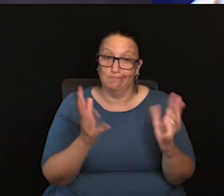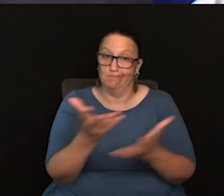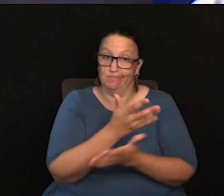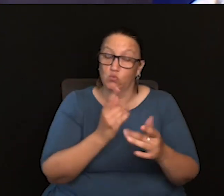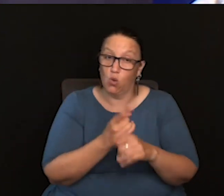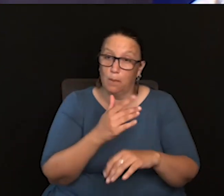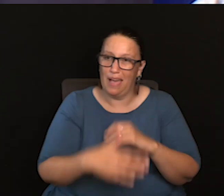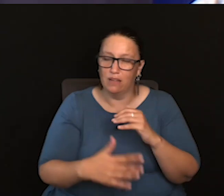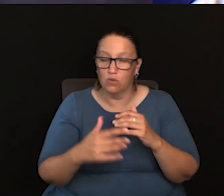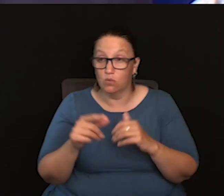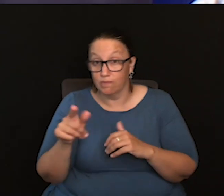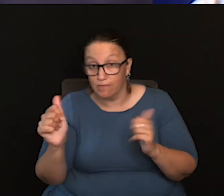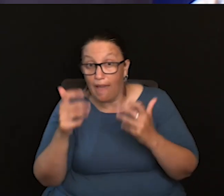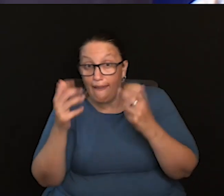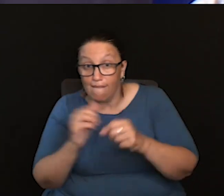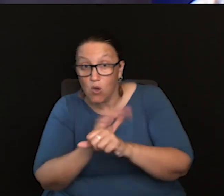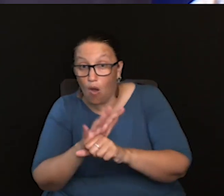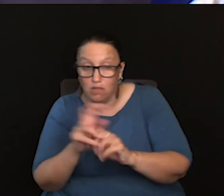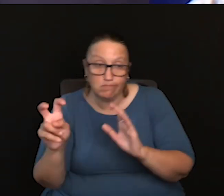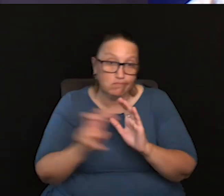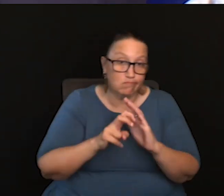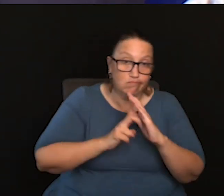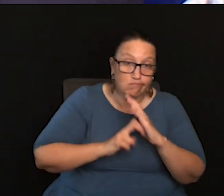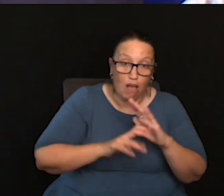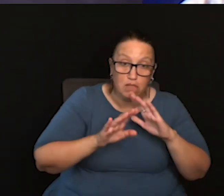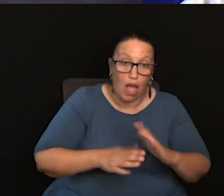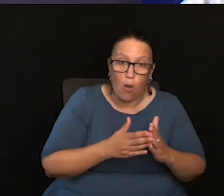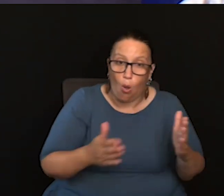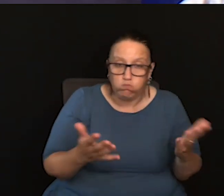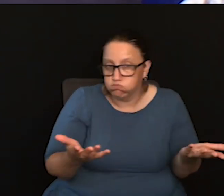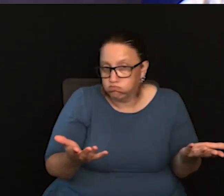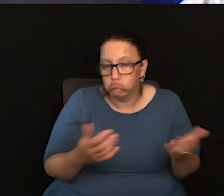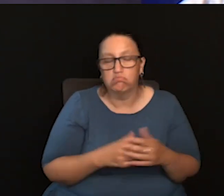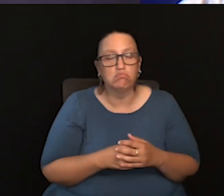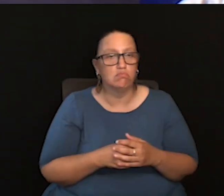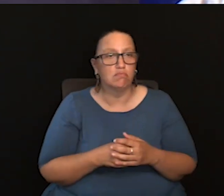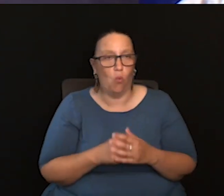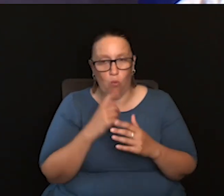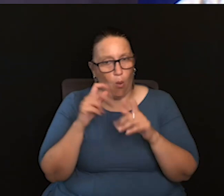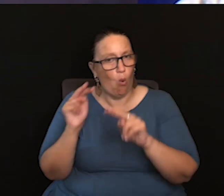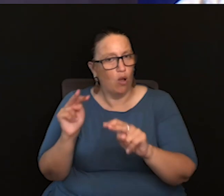both here in Australia as school returns, but also the experiences from overseas. As we've been doing throughout the pandemic.